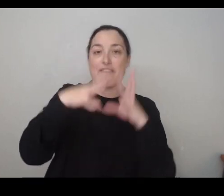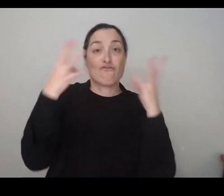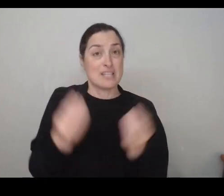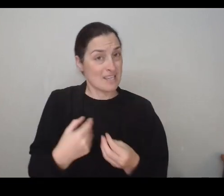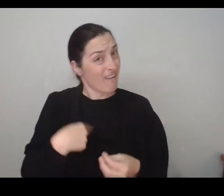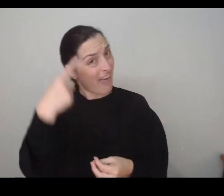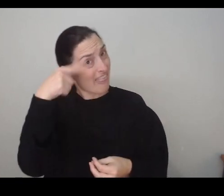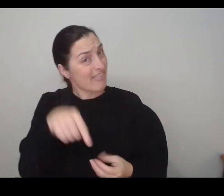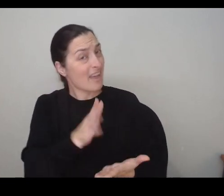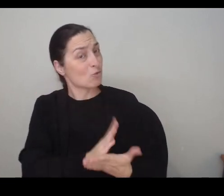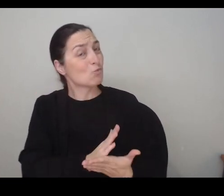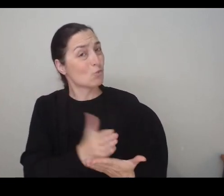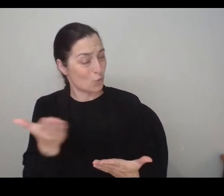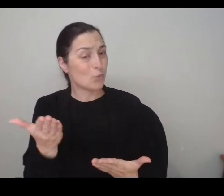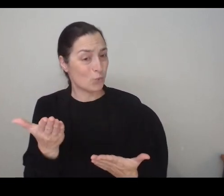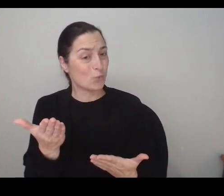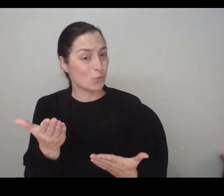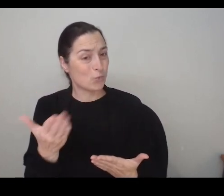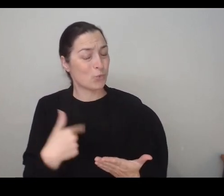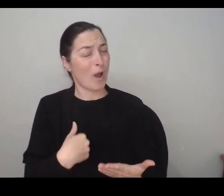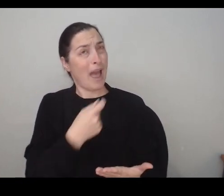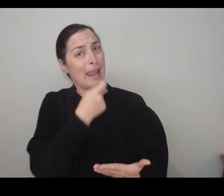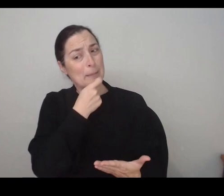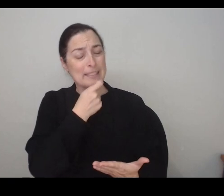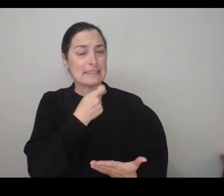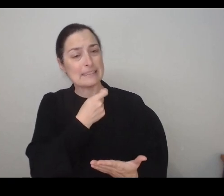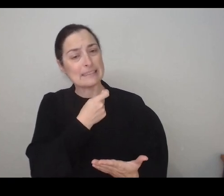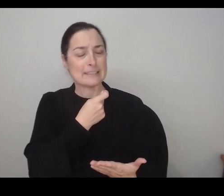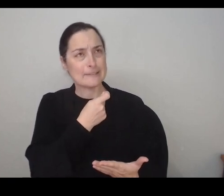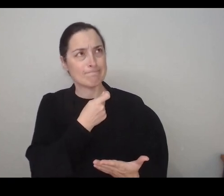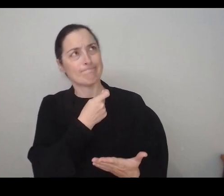I was a little bit uncertain about the exhibition.